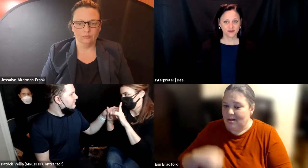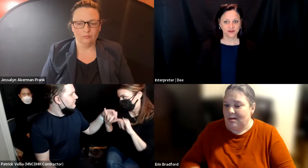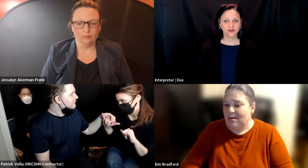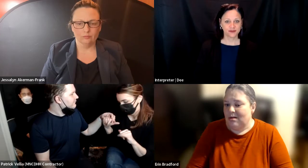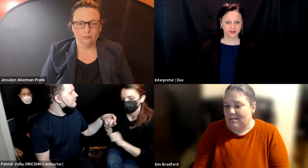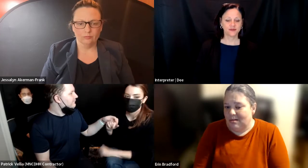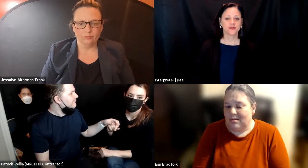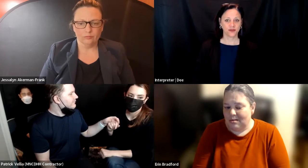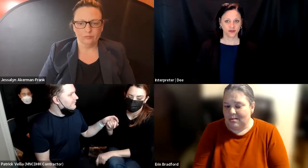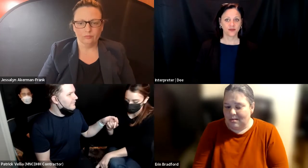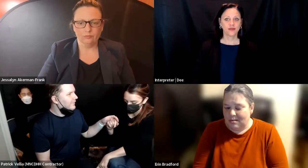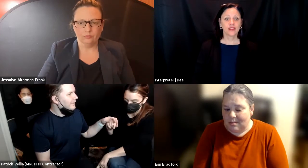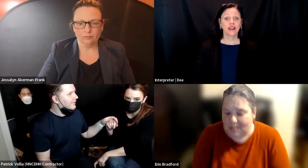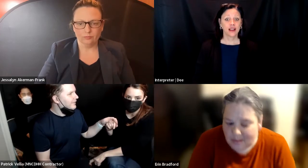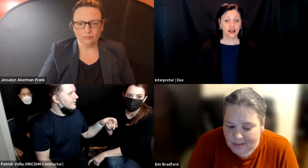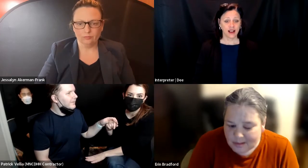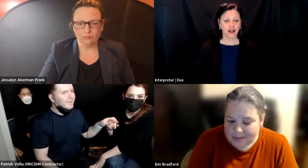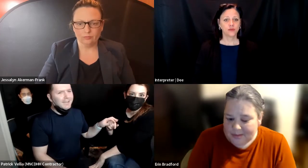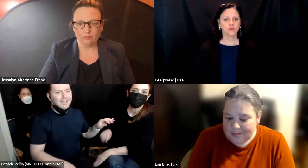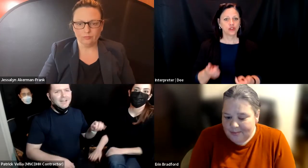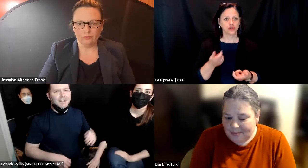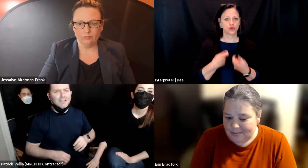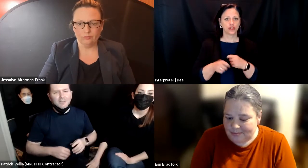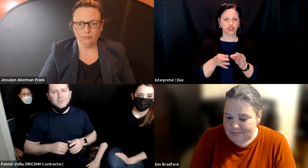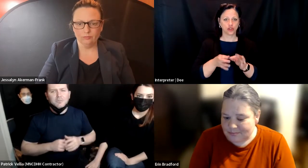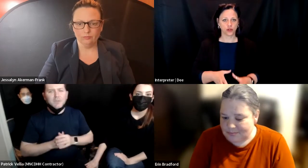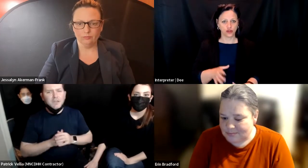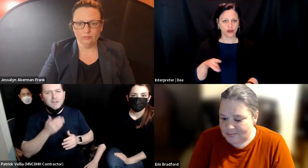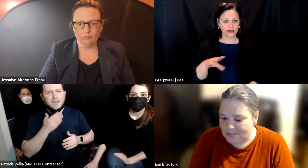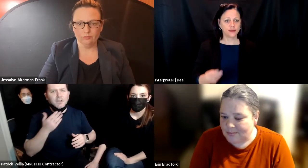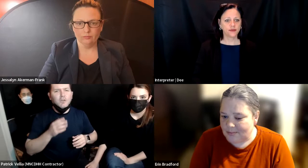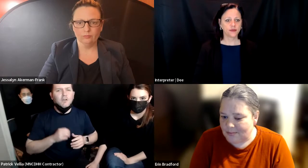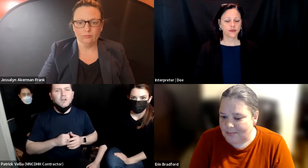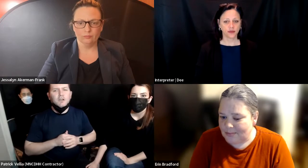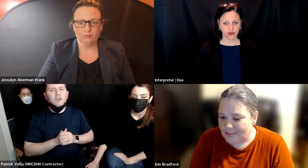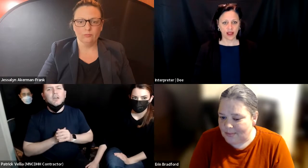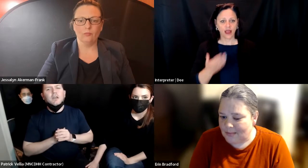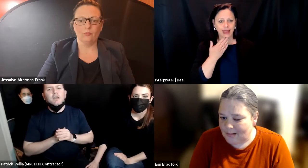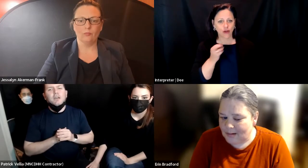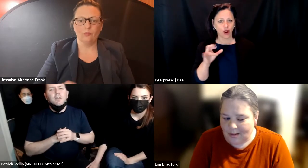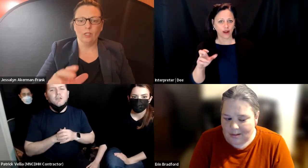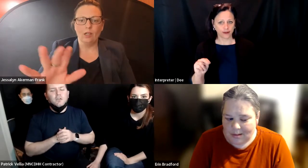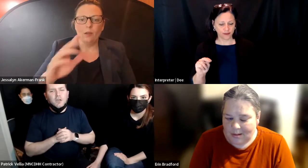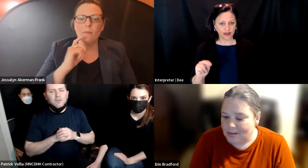People would tell me to stop talking, which is funny, so I'm learning how to not use my voice while I sign.